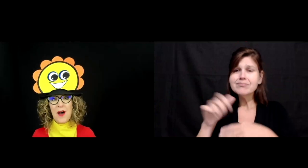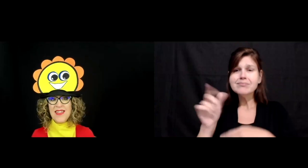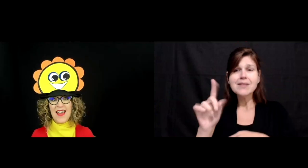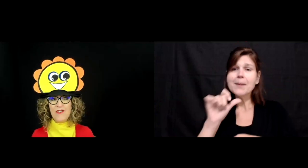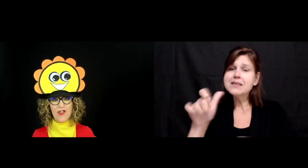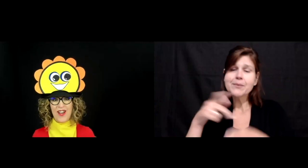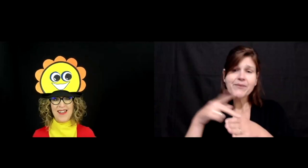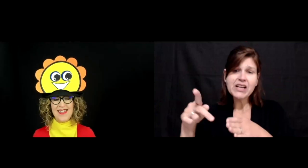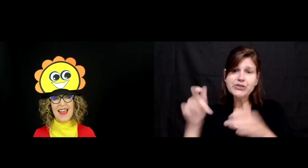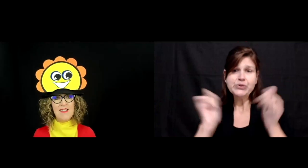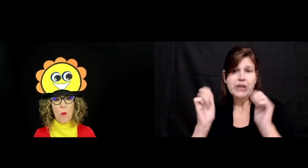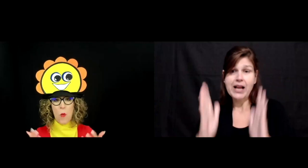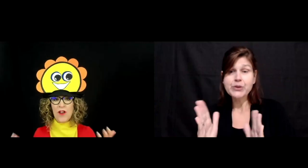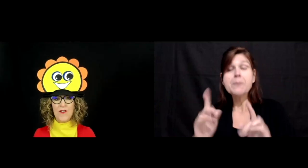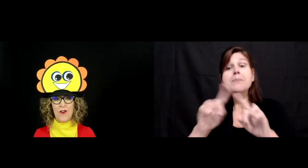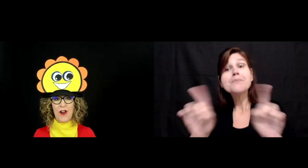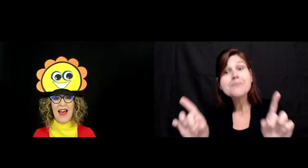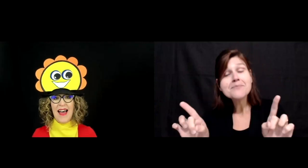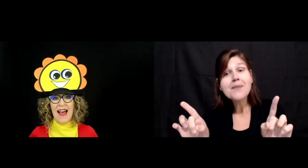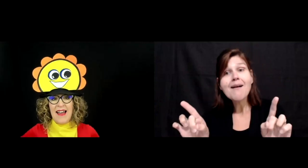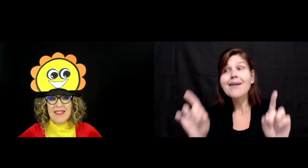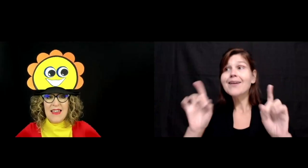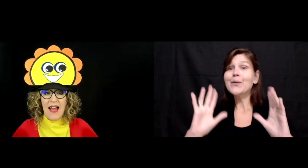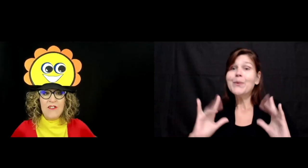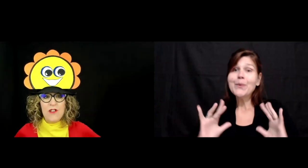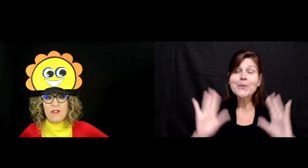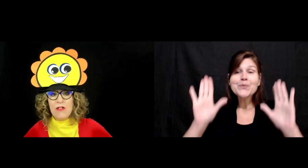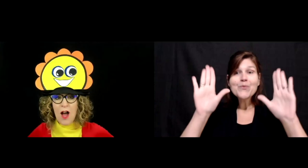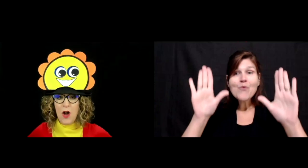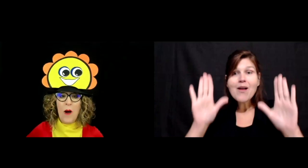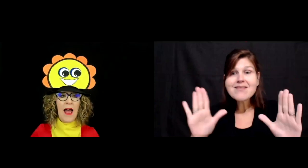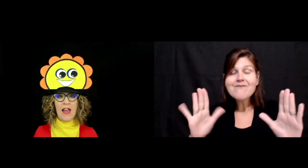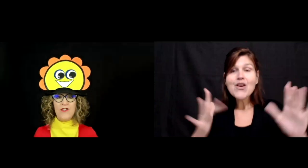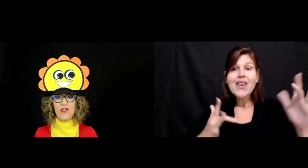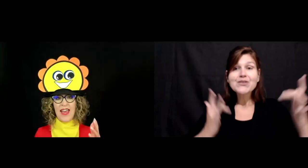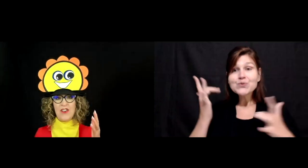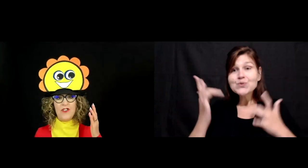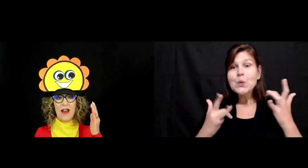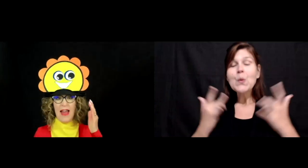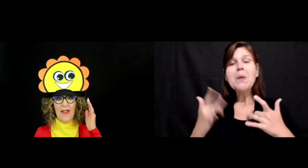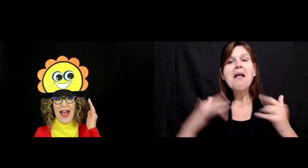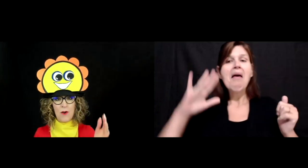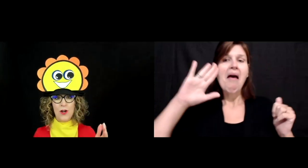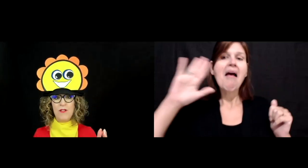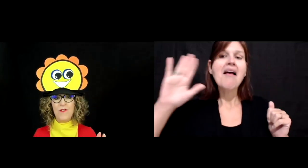but it is joyous, it is wonderful. And I just know it's changed outcomes